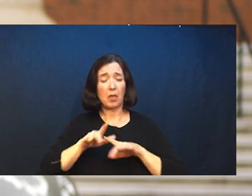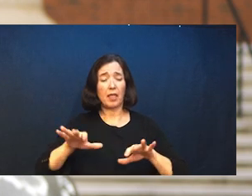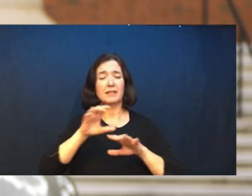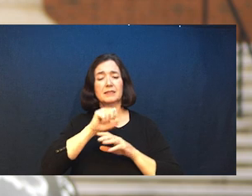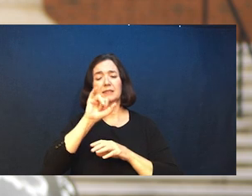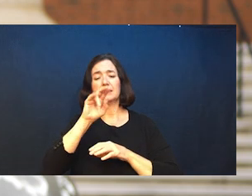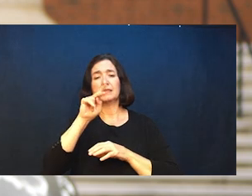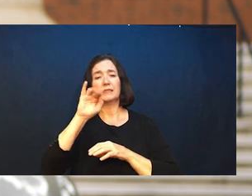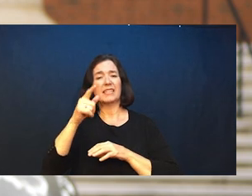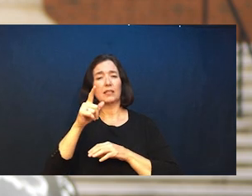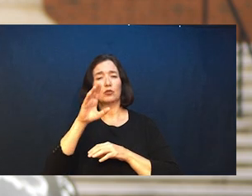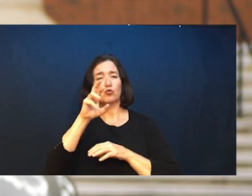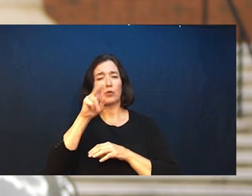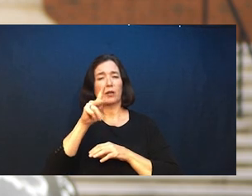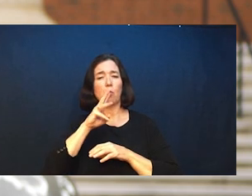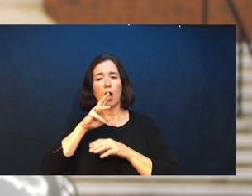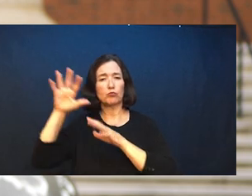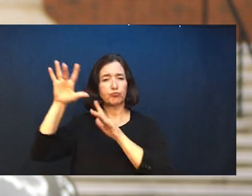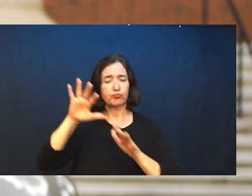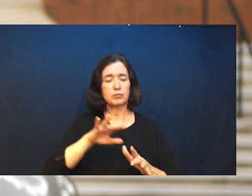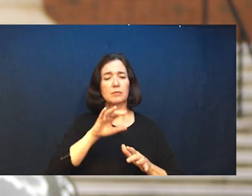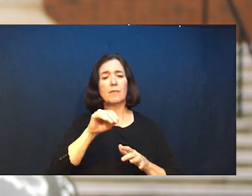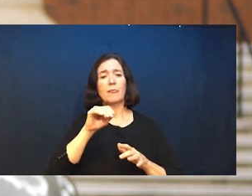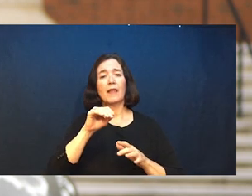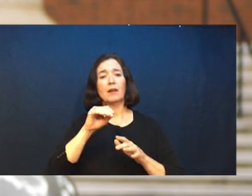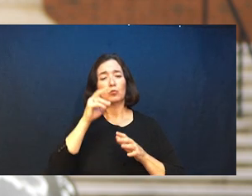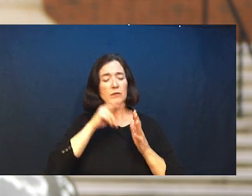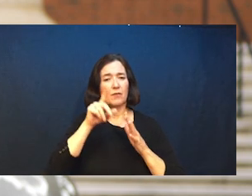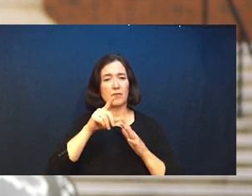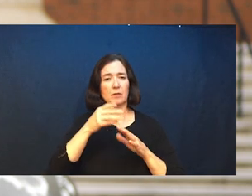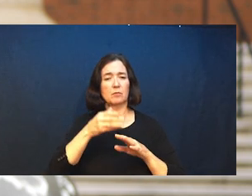and research with local school districts aimed at improving learning outcomes for our children.